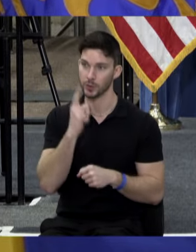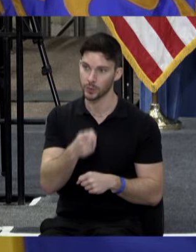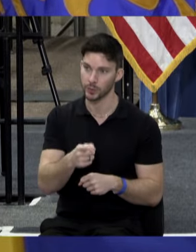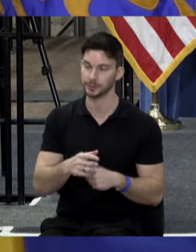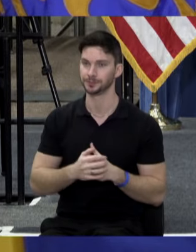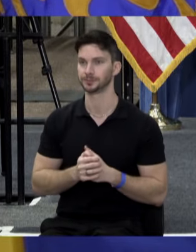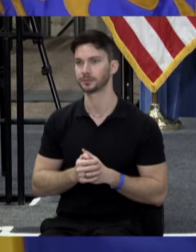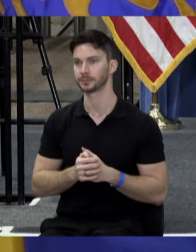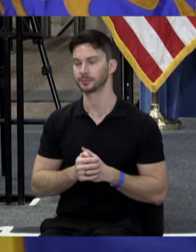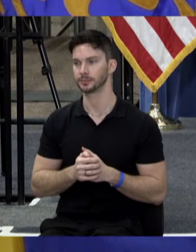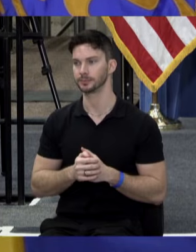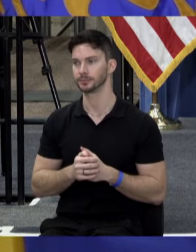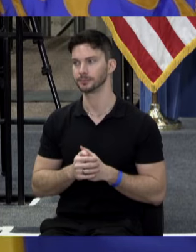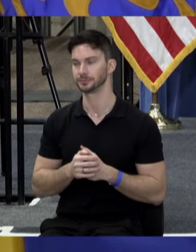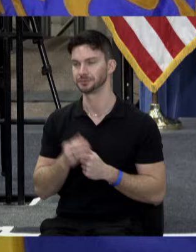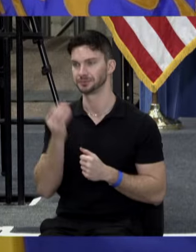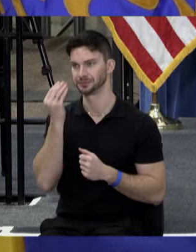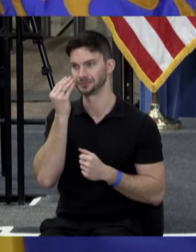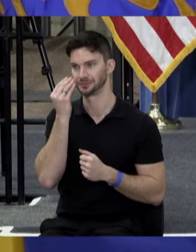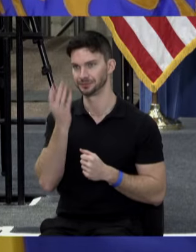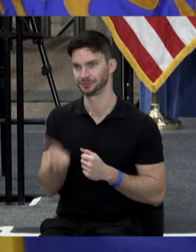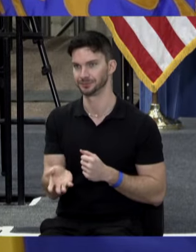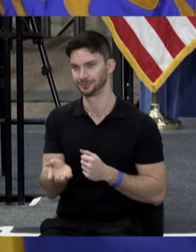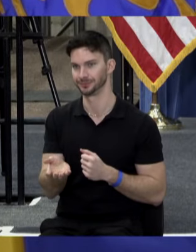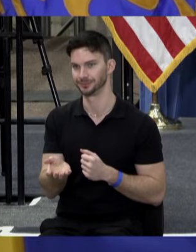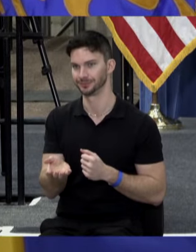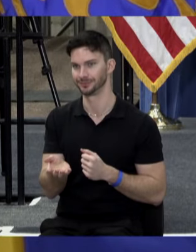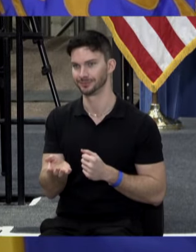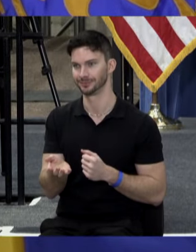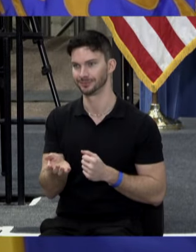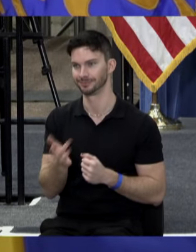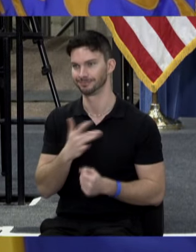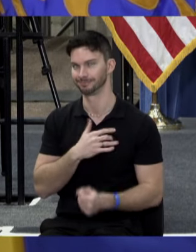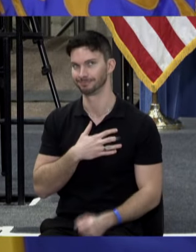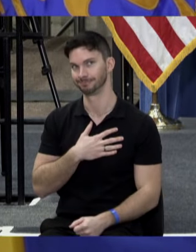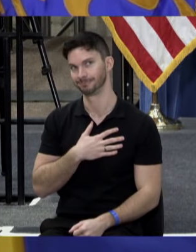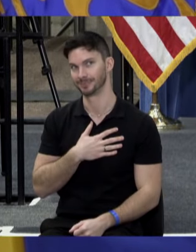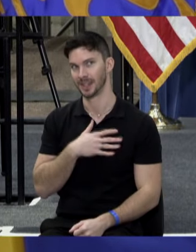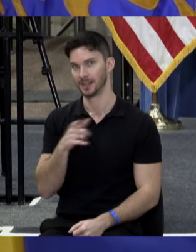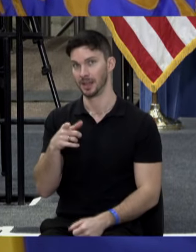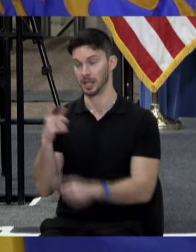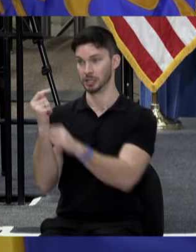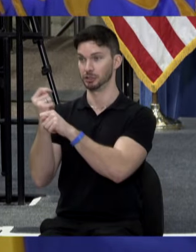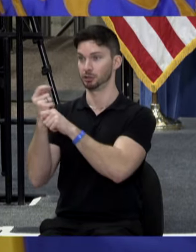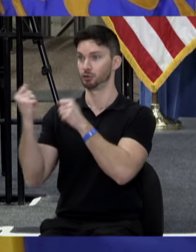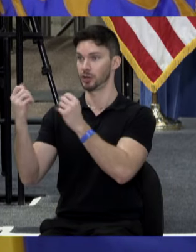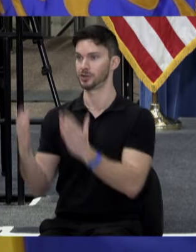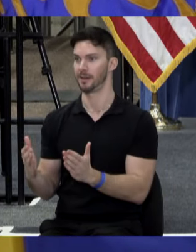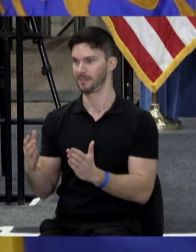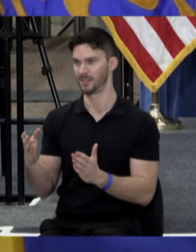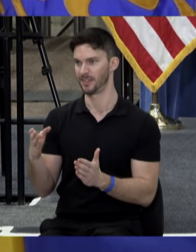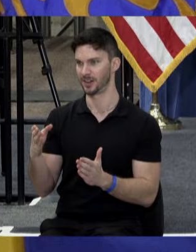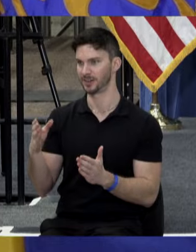let me tell you this. This truck driver's son never thought he'd be in Congress. There's